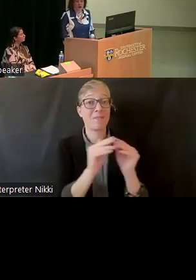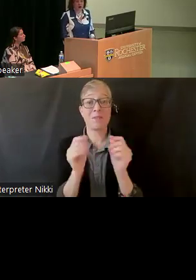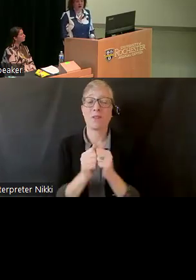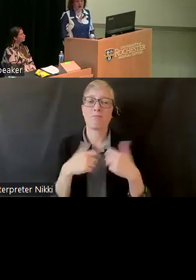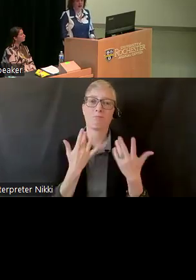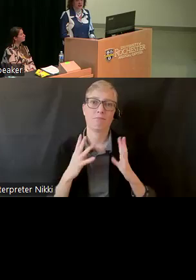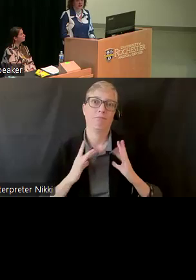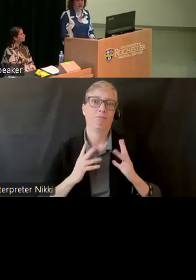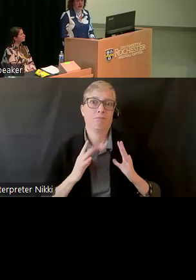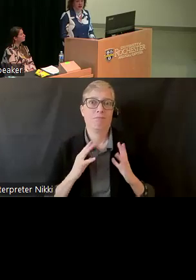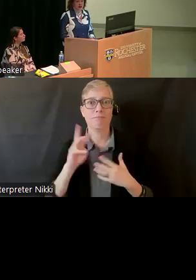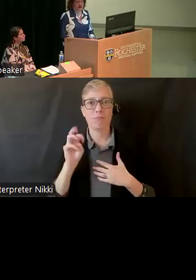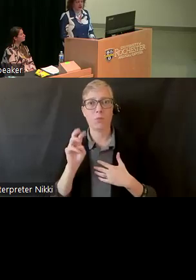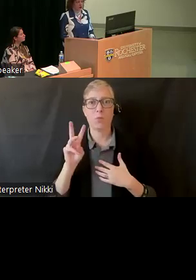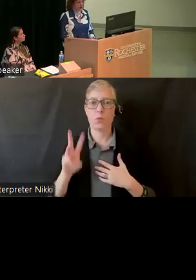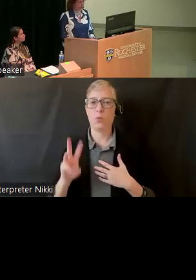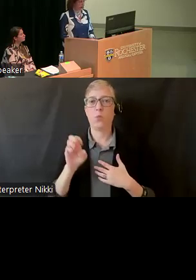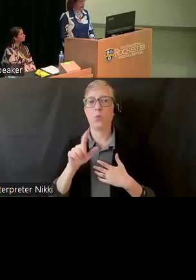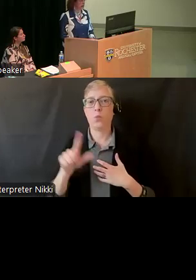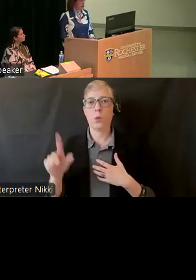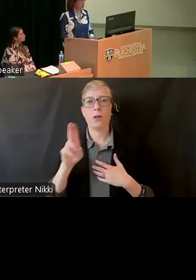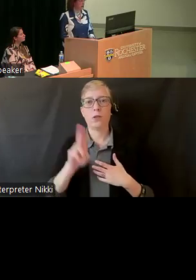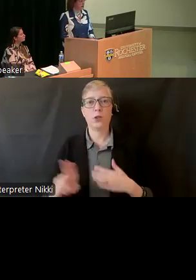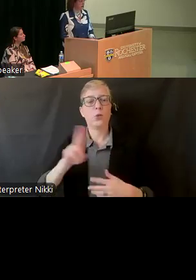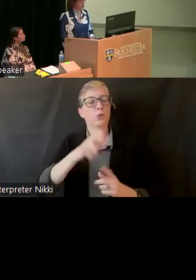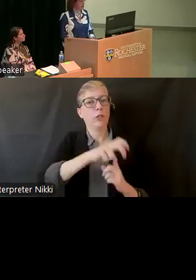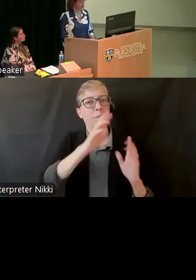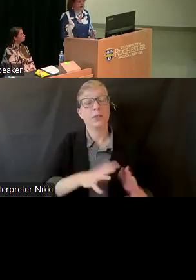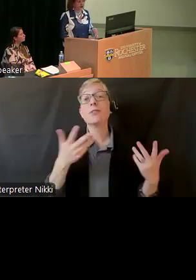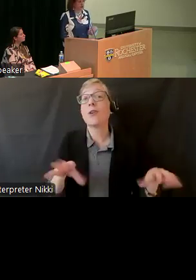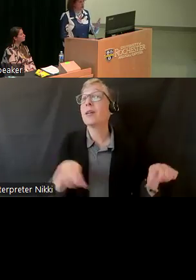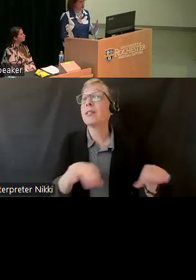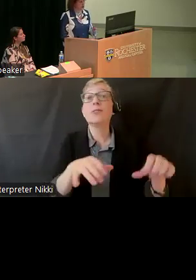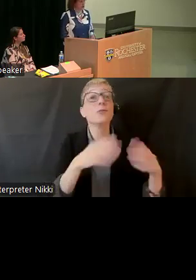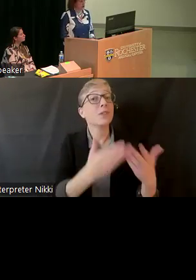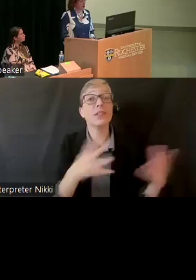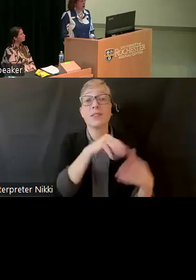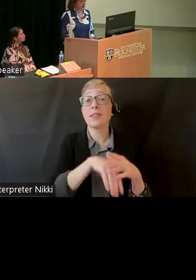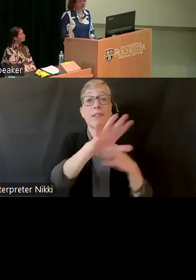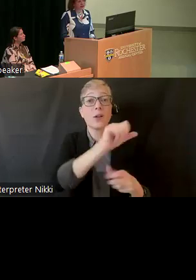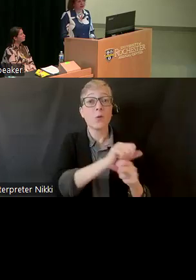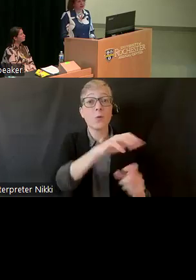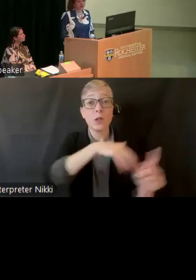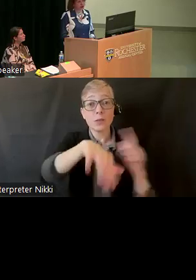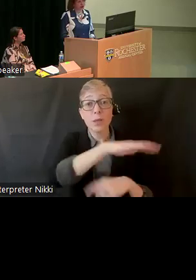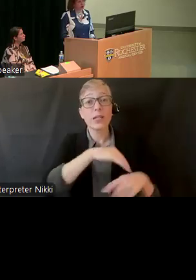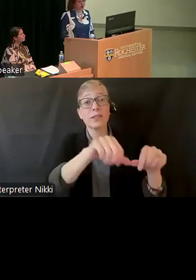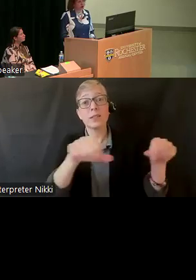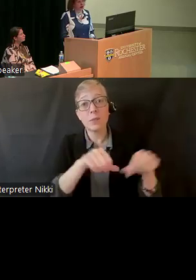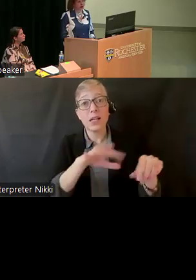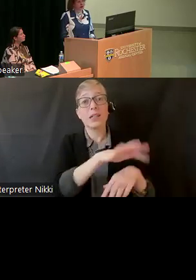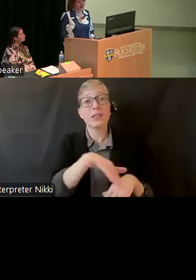were already initiating things in their workplace and their um clinics or offices and shared with me